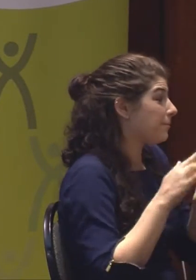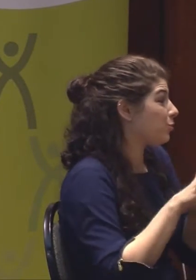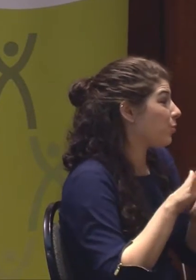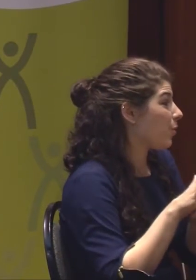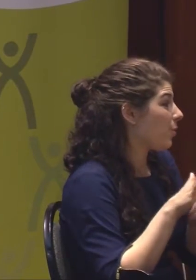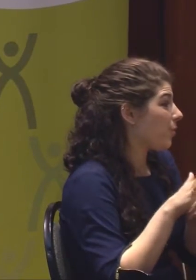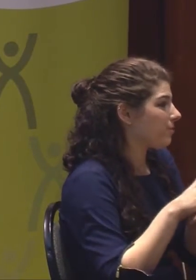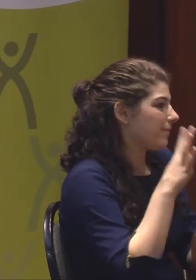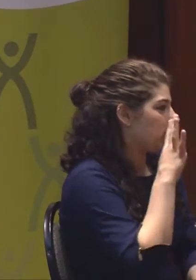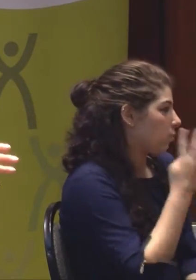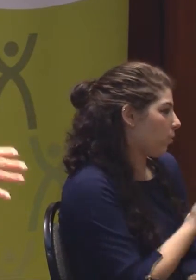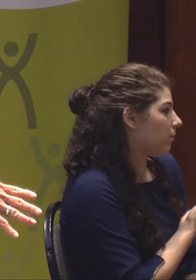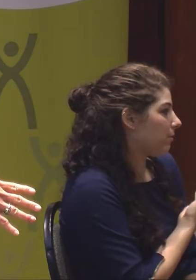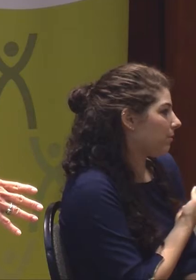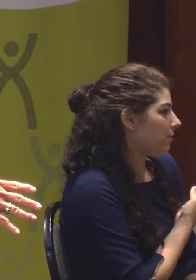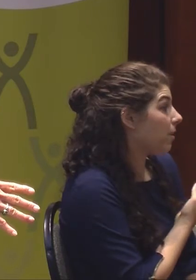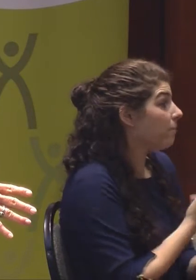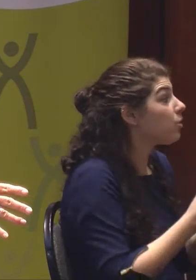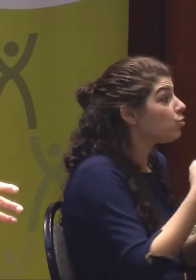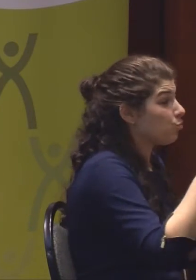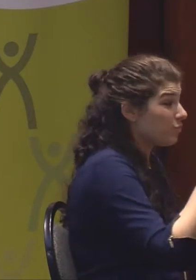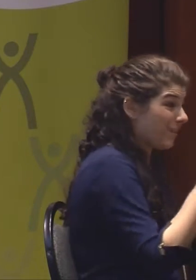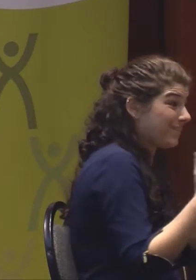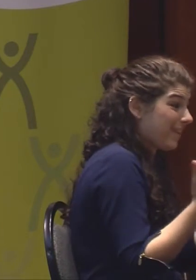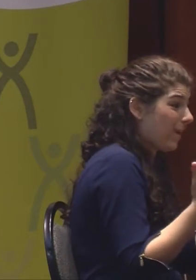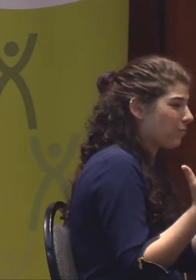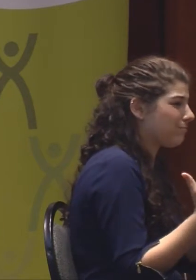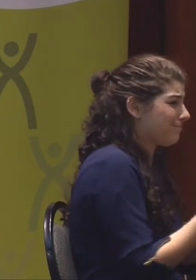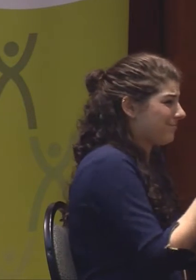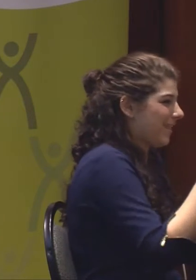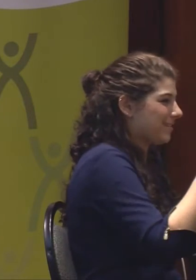attention to that stuff, but you guys have access to those, so really look at